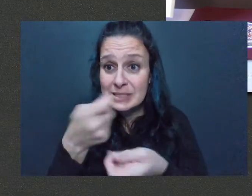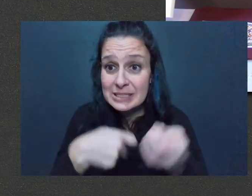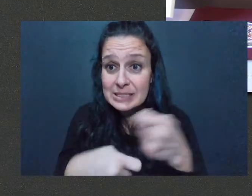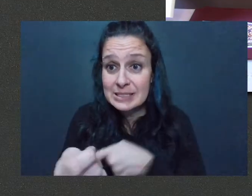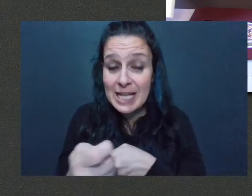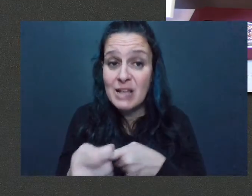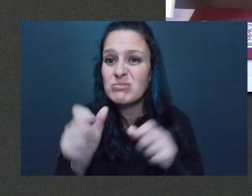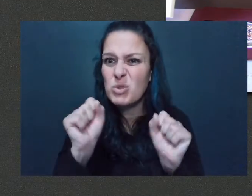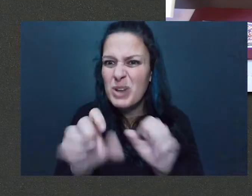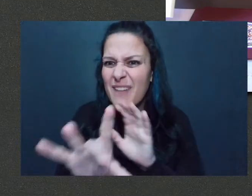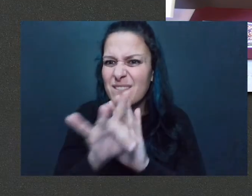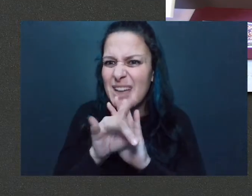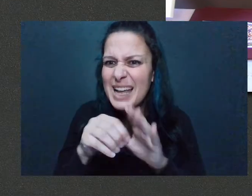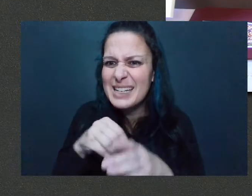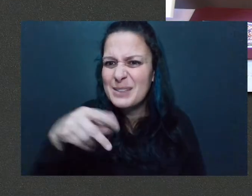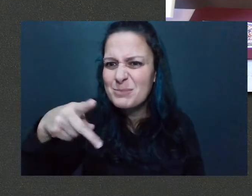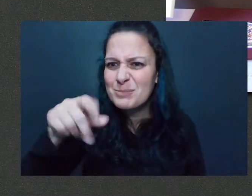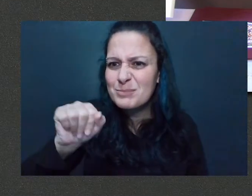you can probably find one in a park